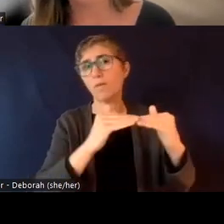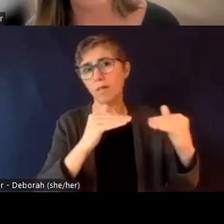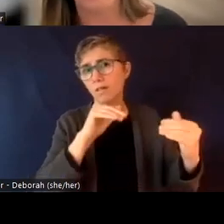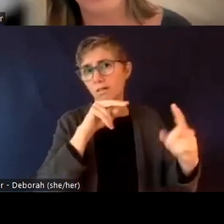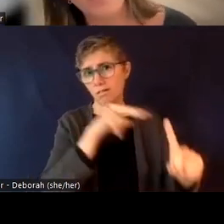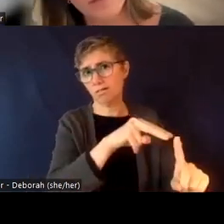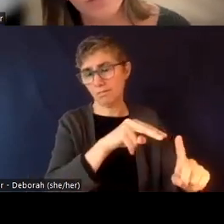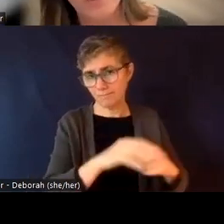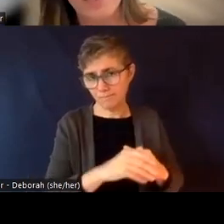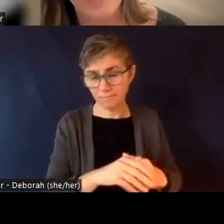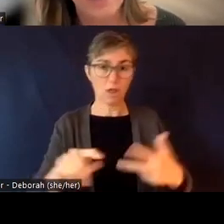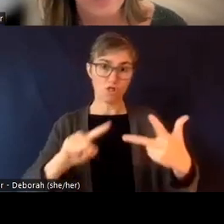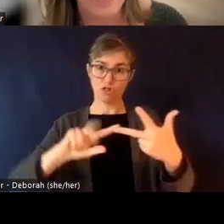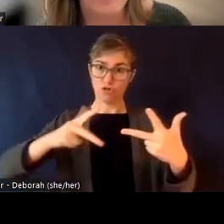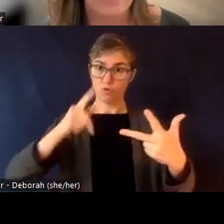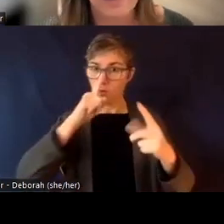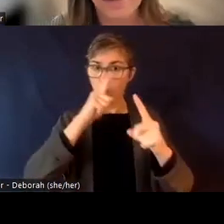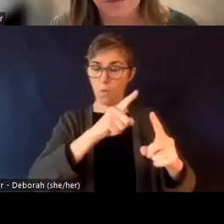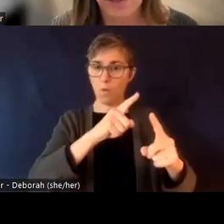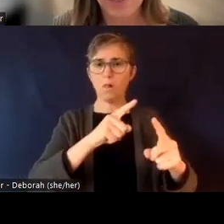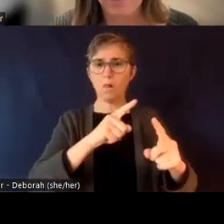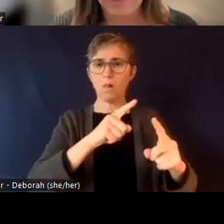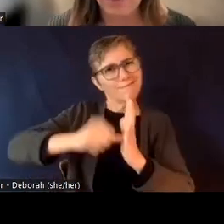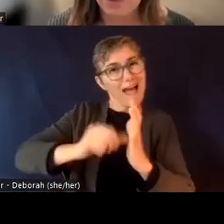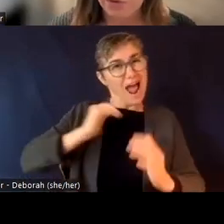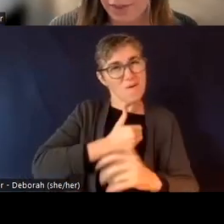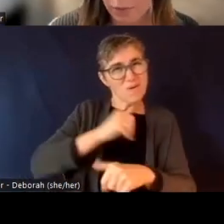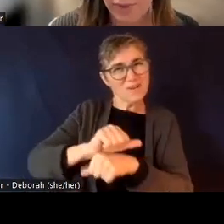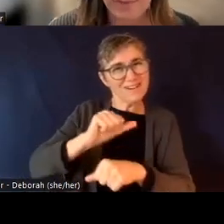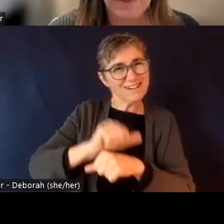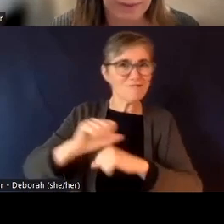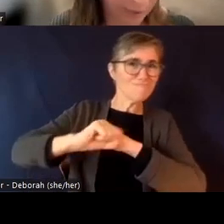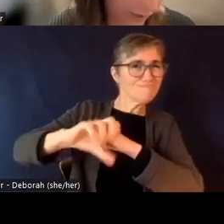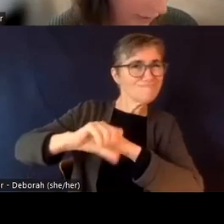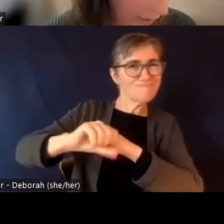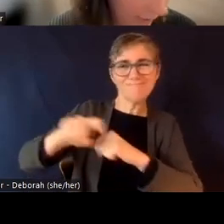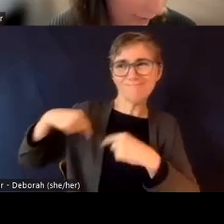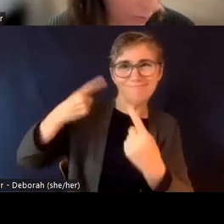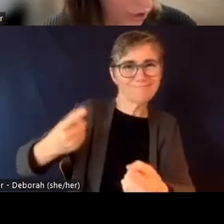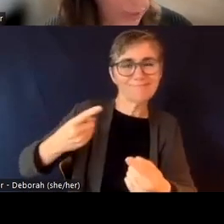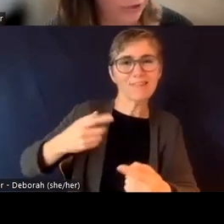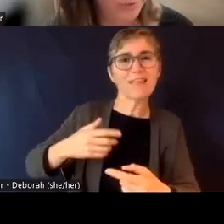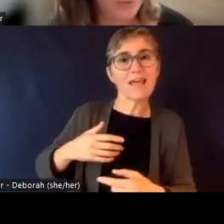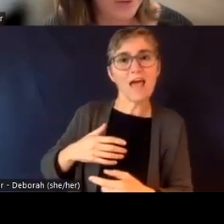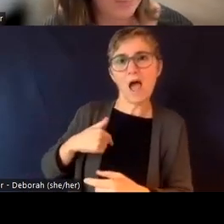the work that we are doing out of the Center for Addiction Medicine, which is my home base at MGH,